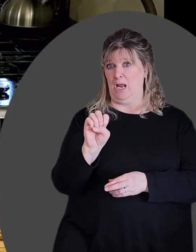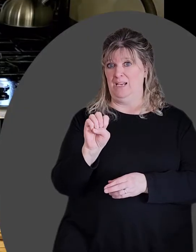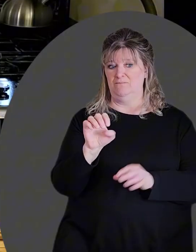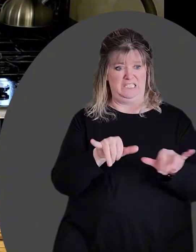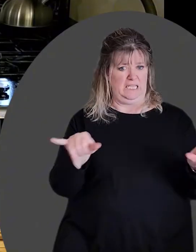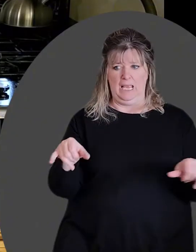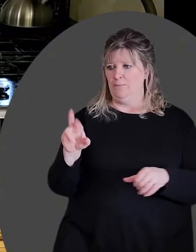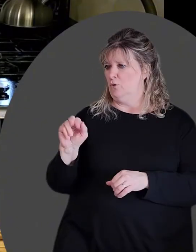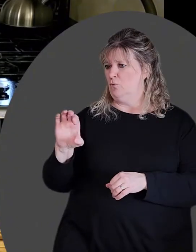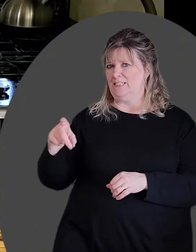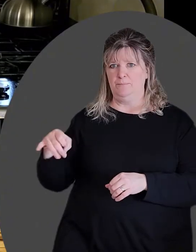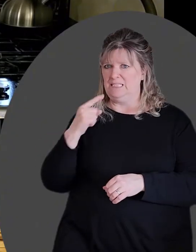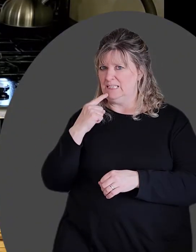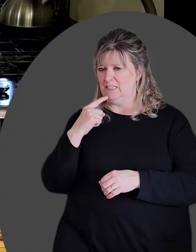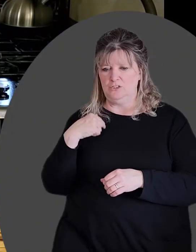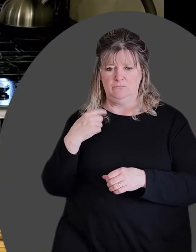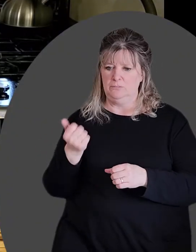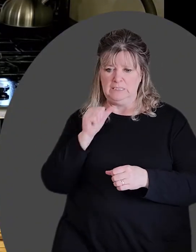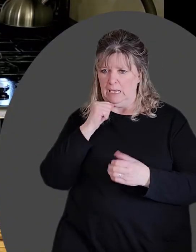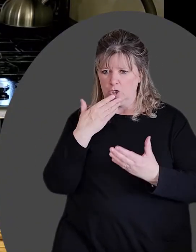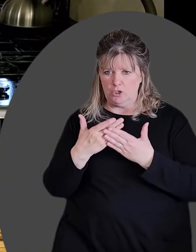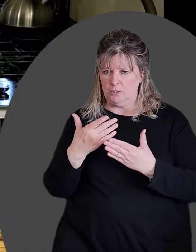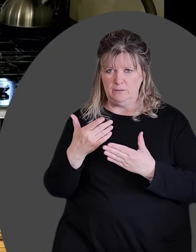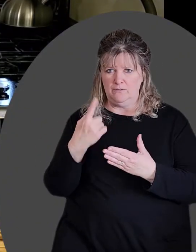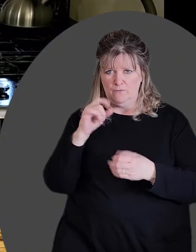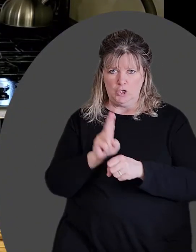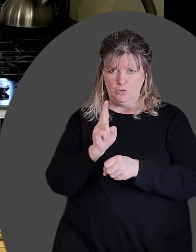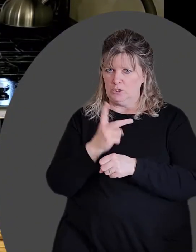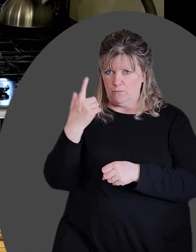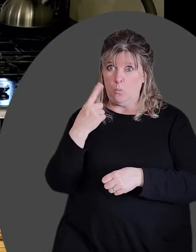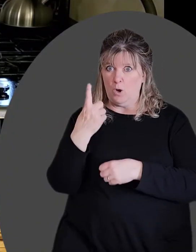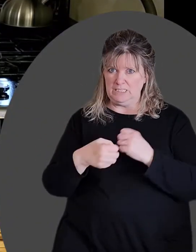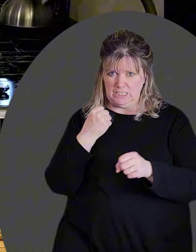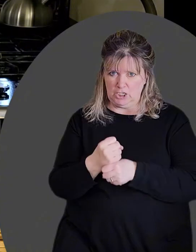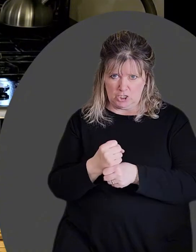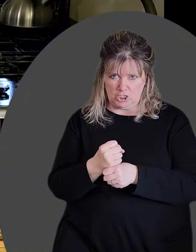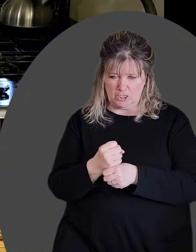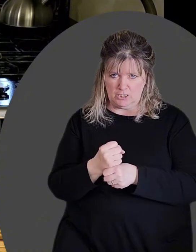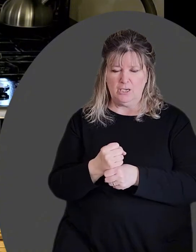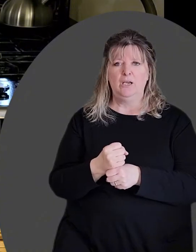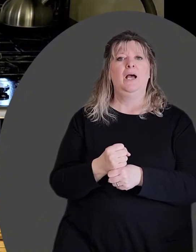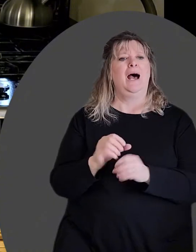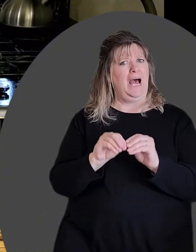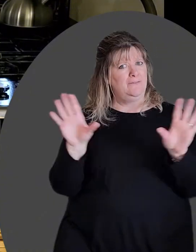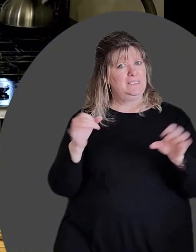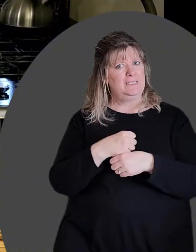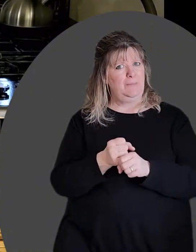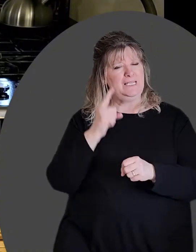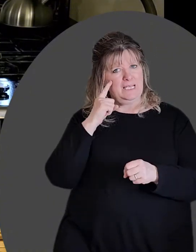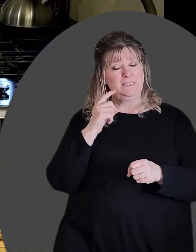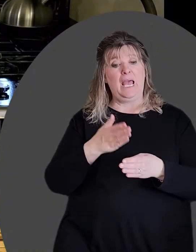that it's not fit for use for 1 year obviously makes sense that after time